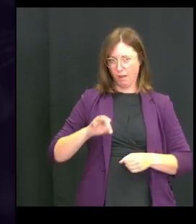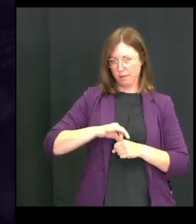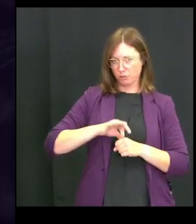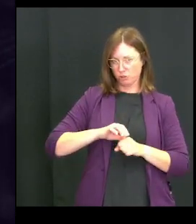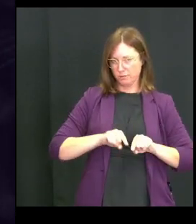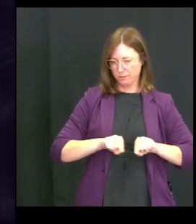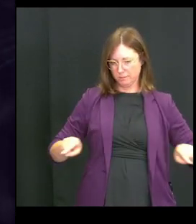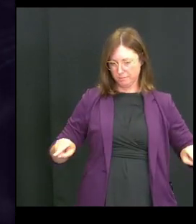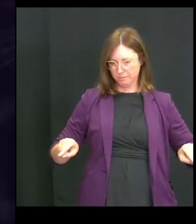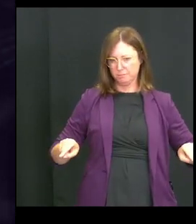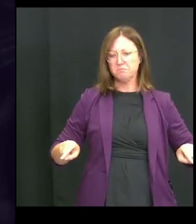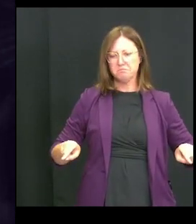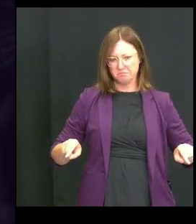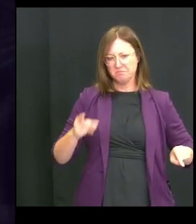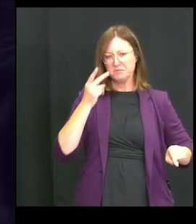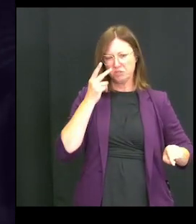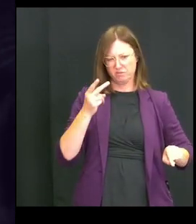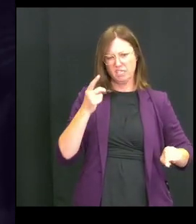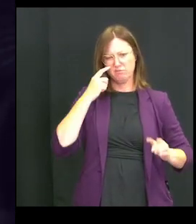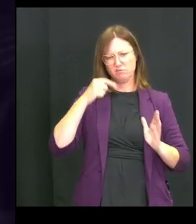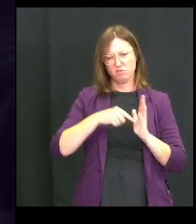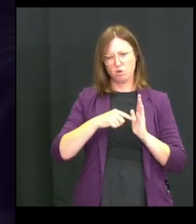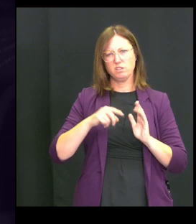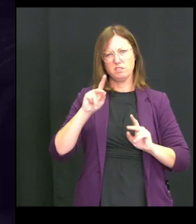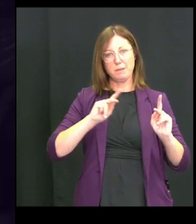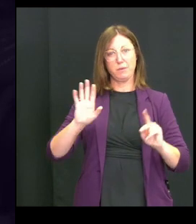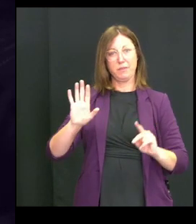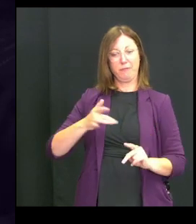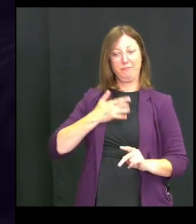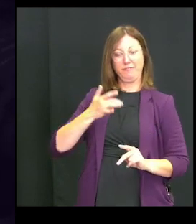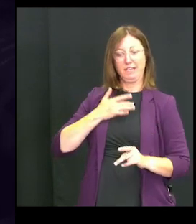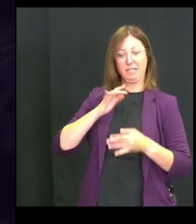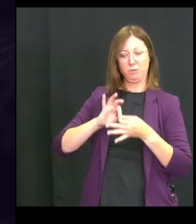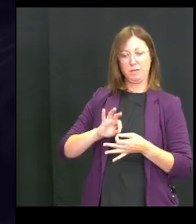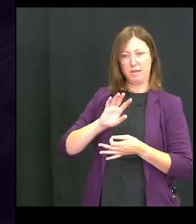we have seen a steady decline in people's feelings towards opposing parties,